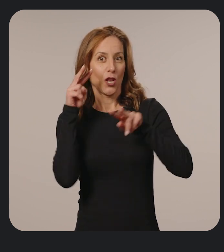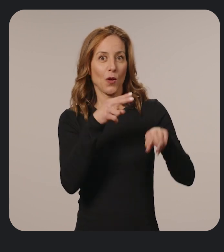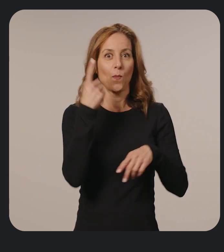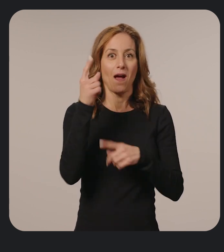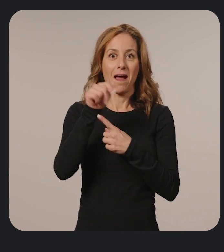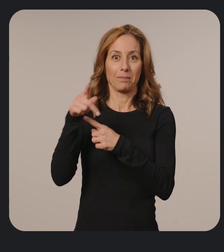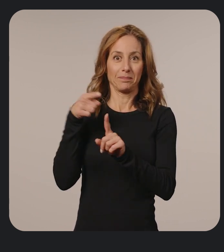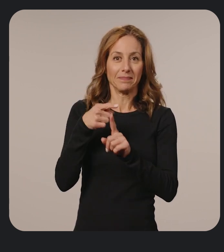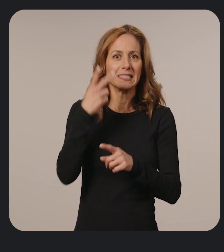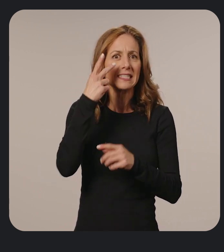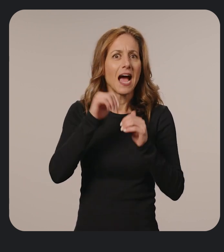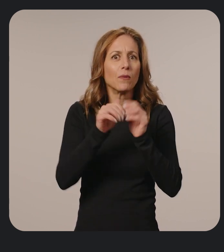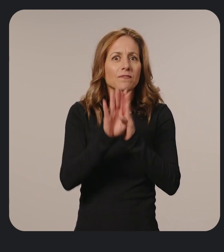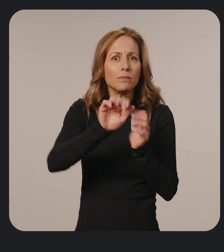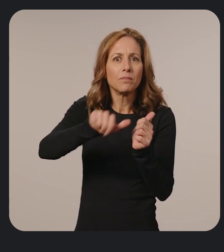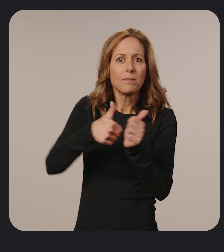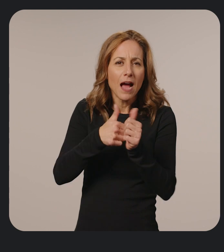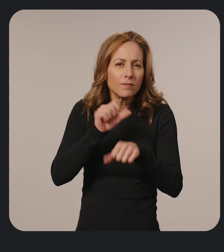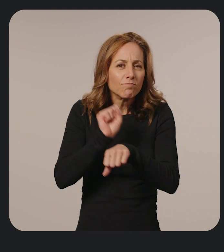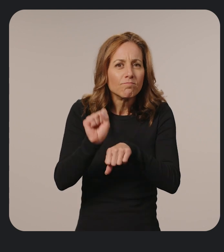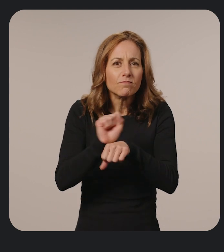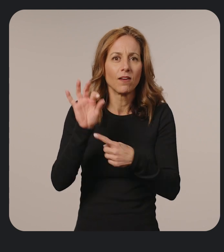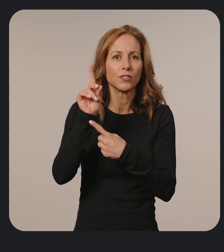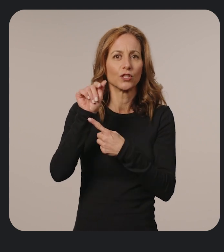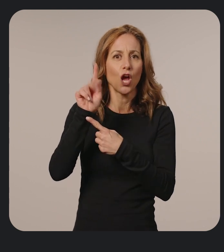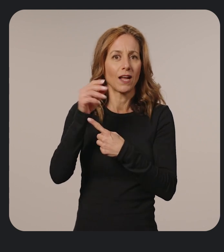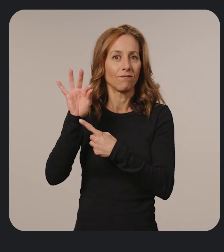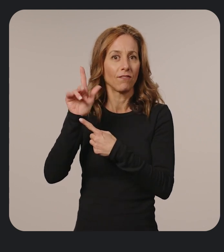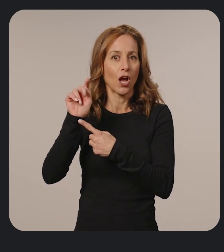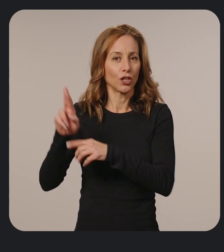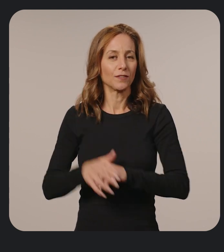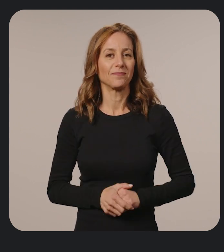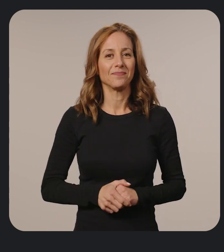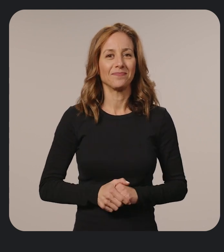let's take a look at one of their apps right now and see how the developers behind it are putting Dart and Flutter to work.